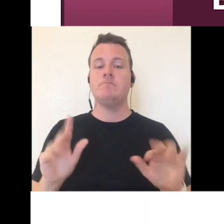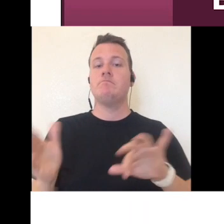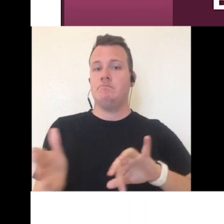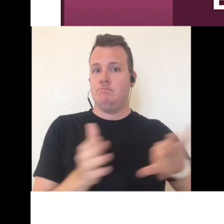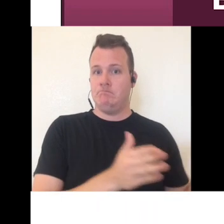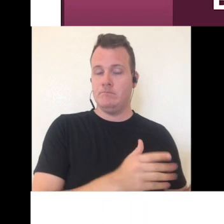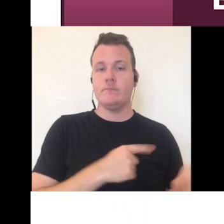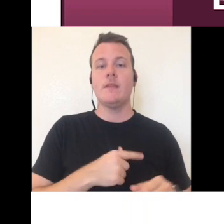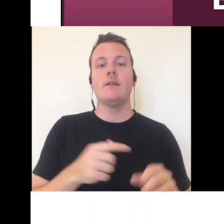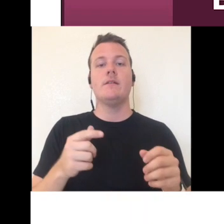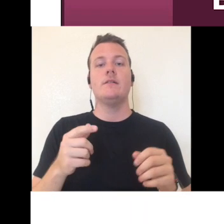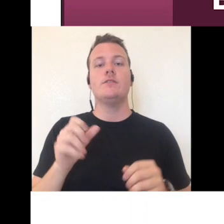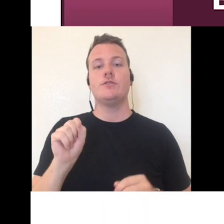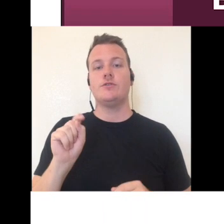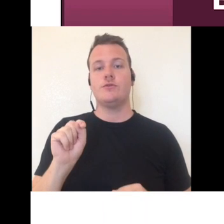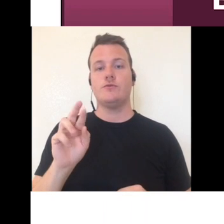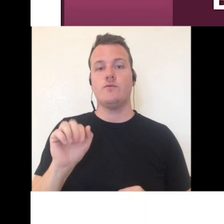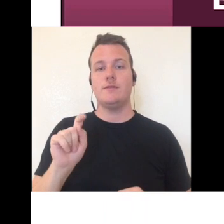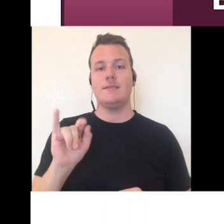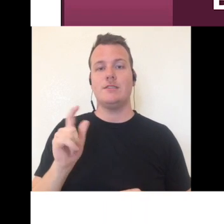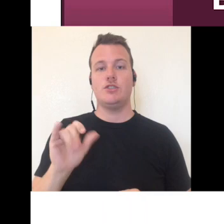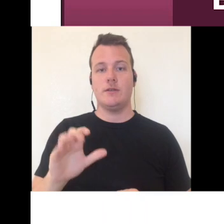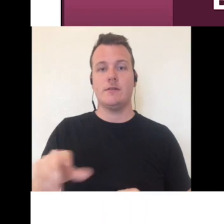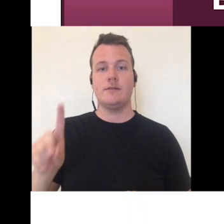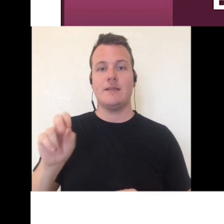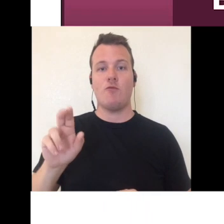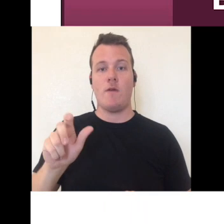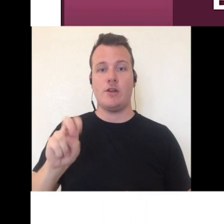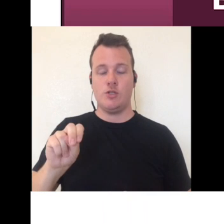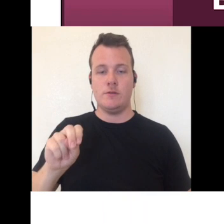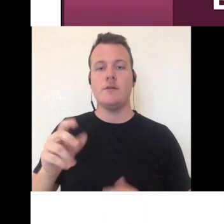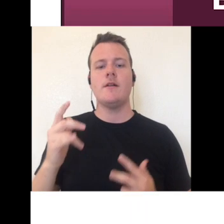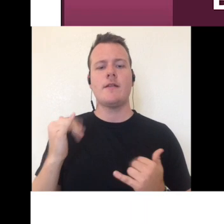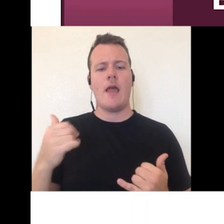have to deal with. Then we're going to look at strategic direction here. We're